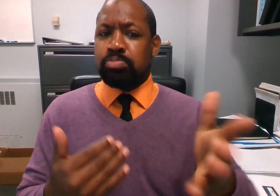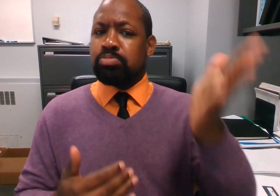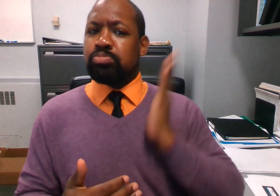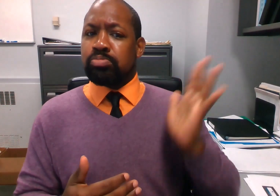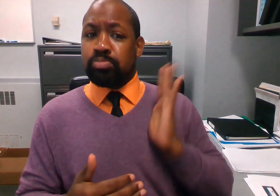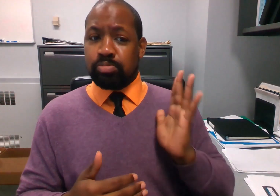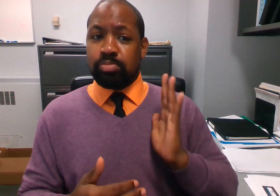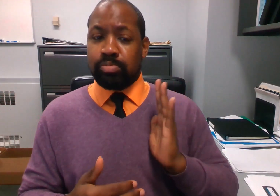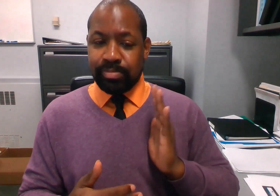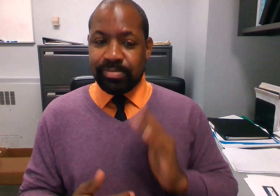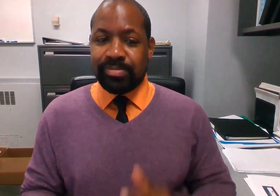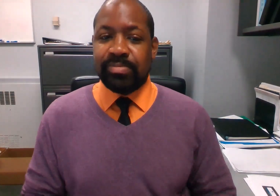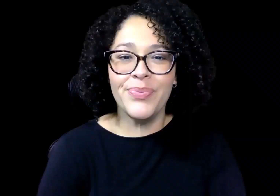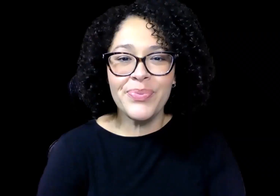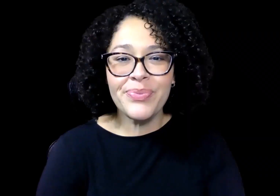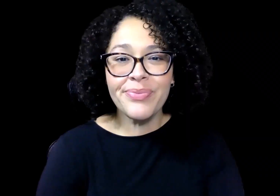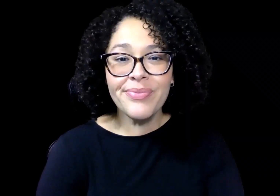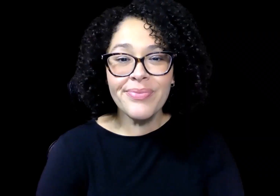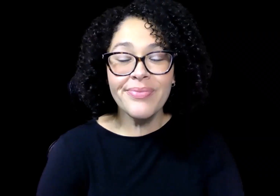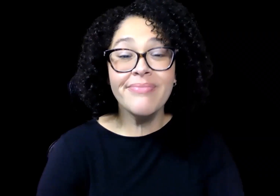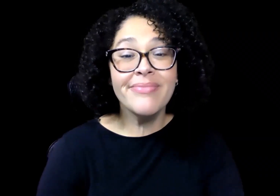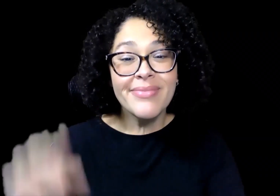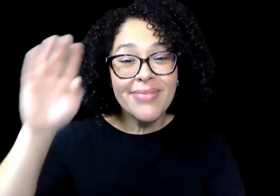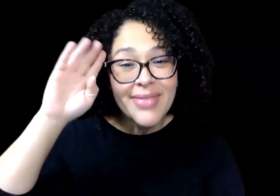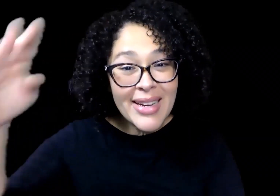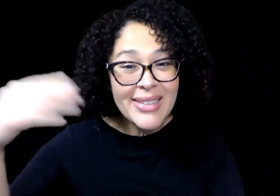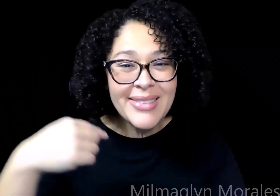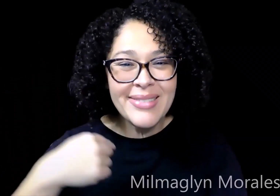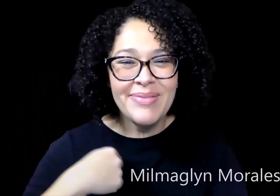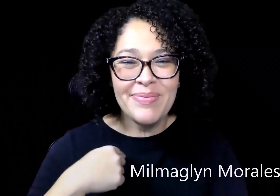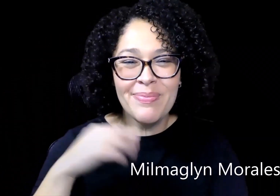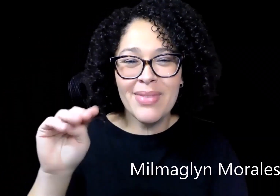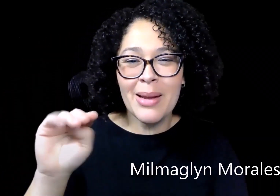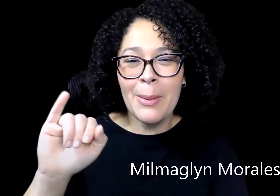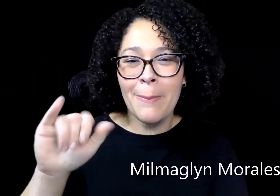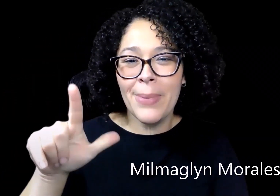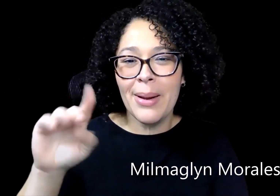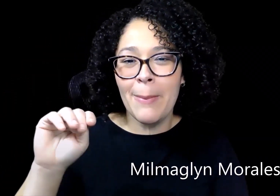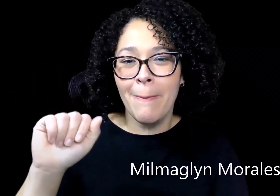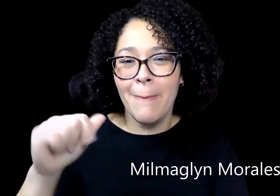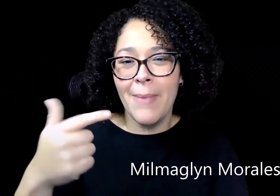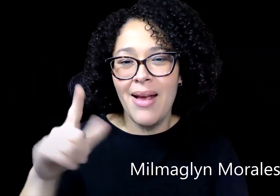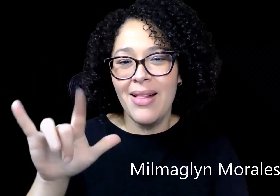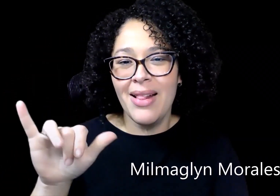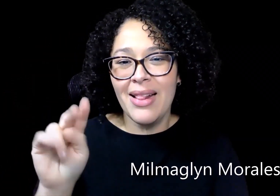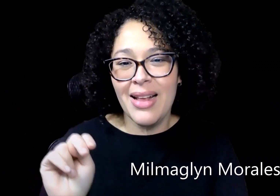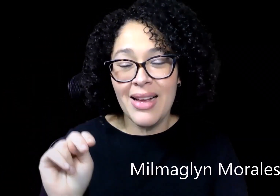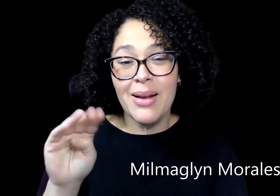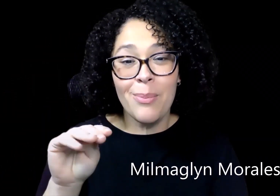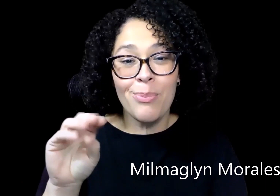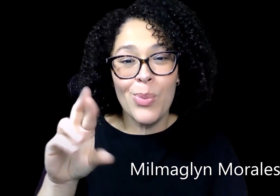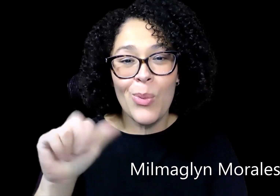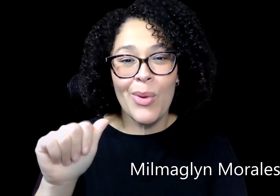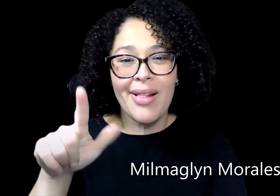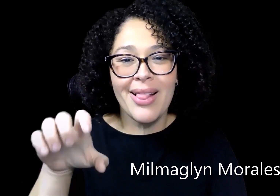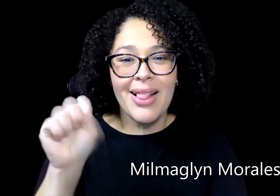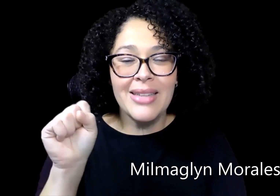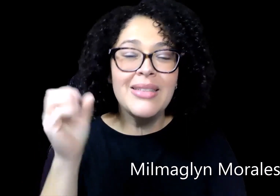currently and what you've done in the past hi there my name is Milmaglyn Morales